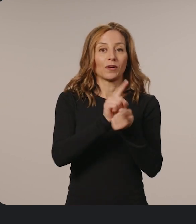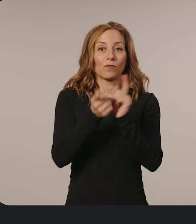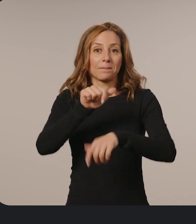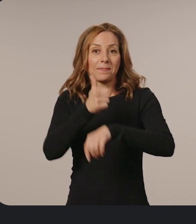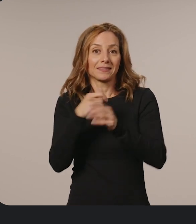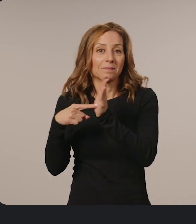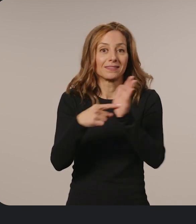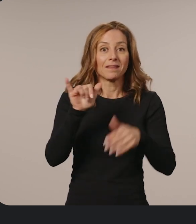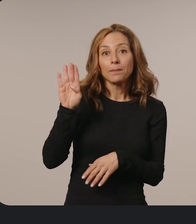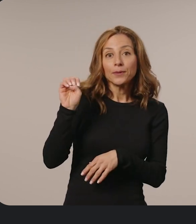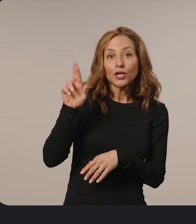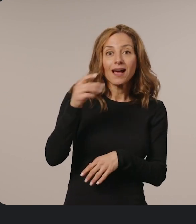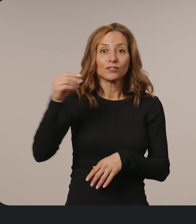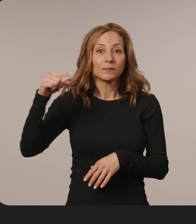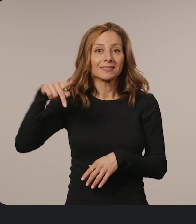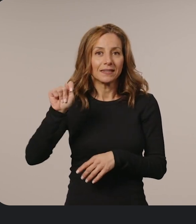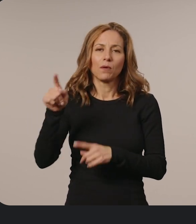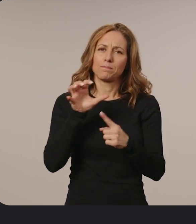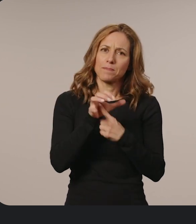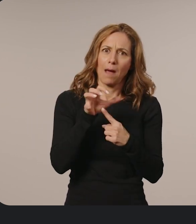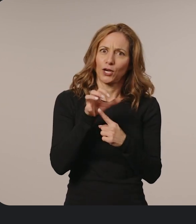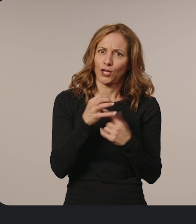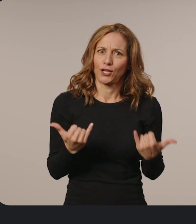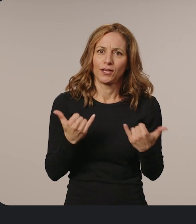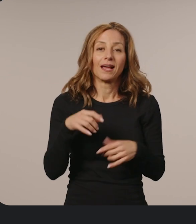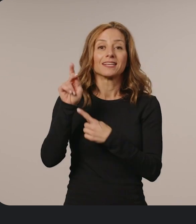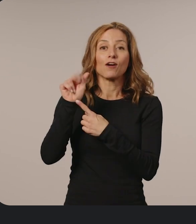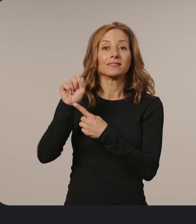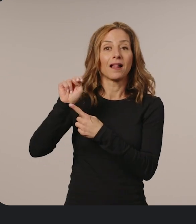Transformer-based models, like Bert and GPT, are popular these days.